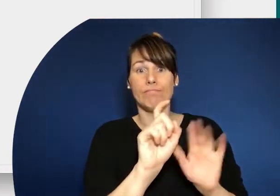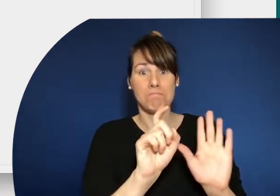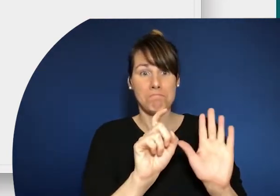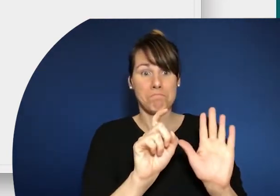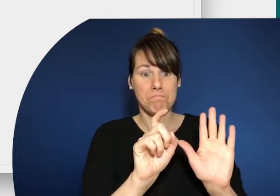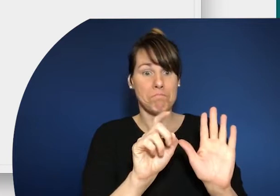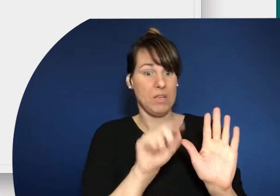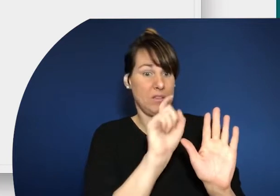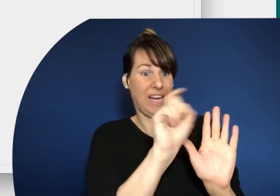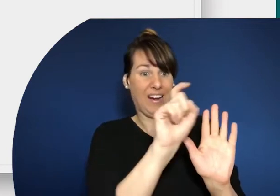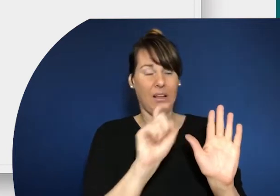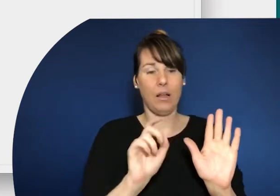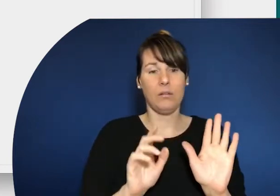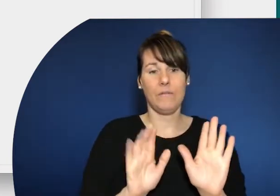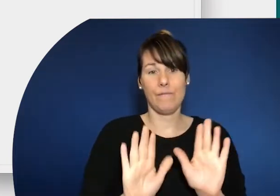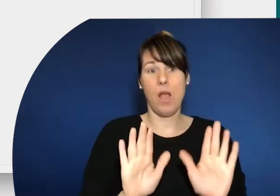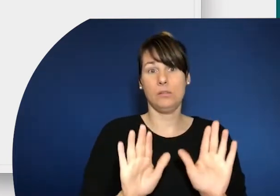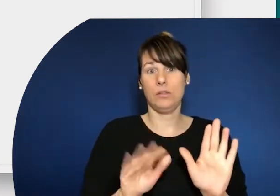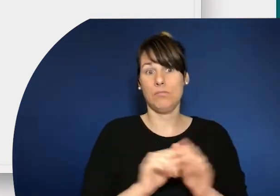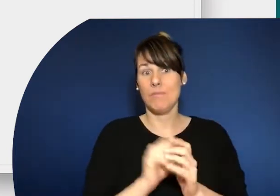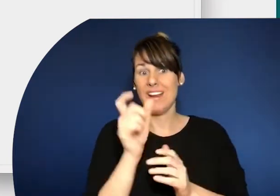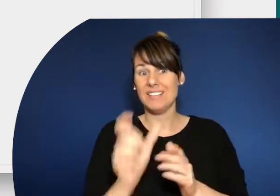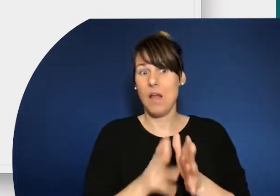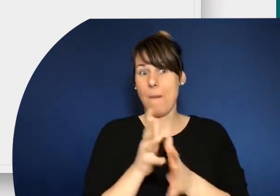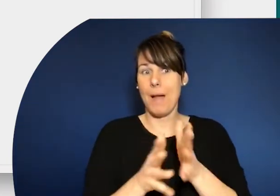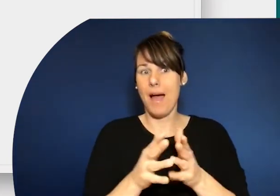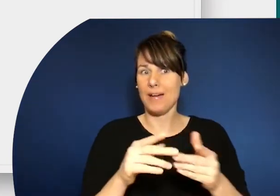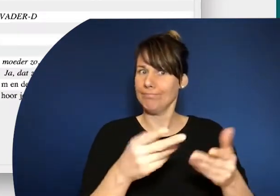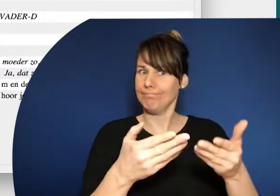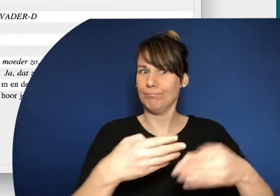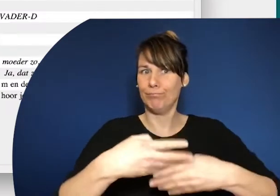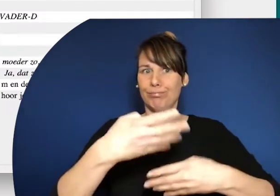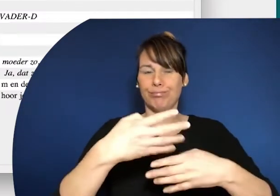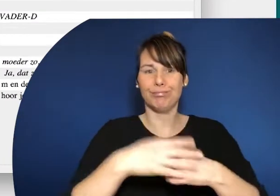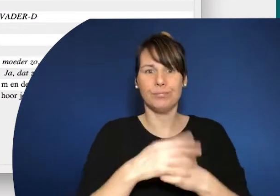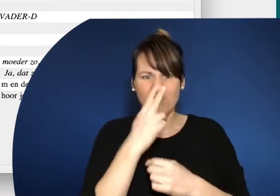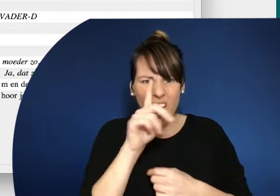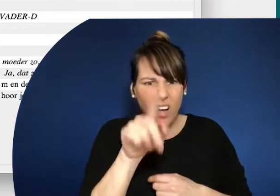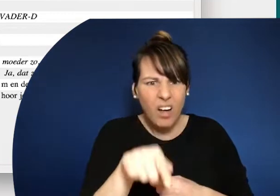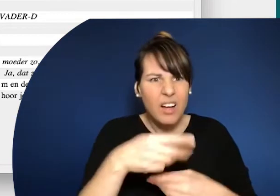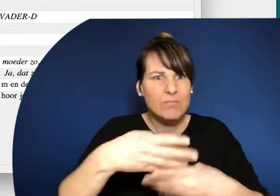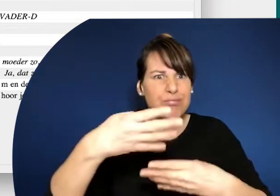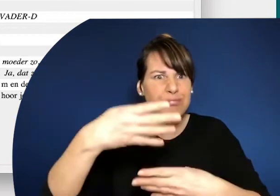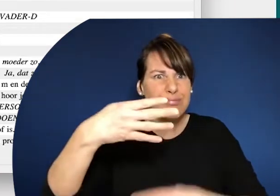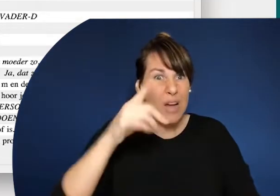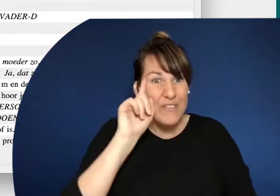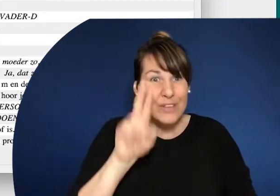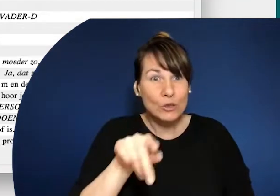as the lexical sign to find and I hit the find button. This is what I see.